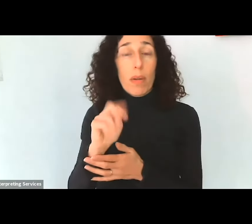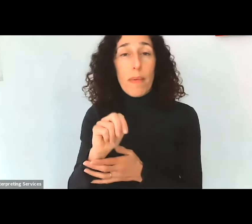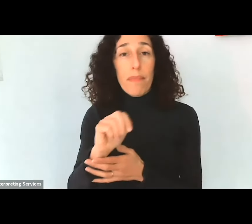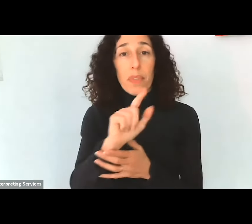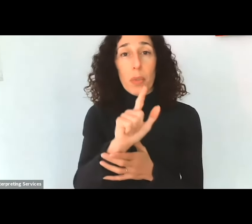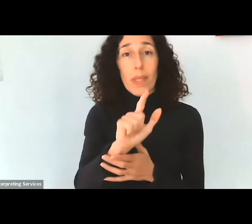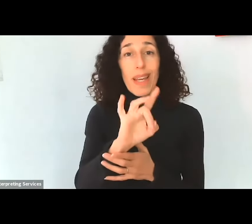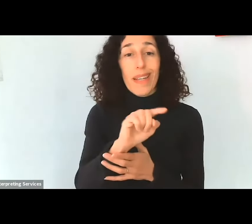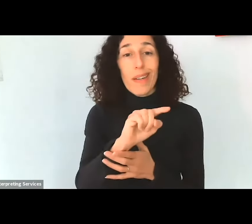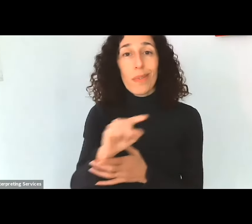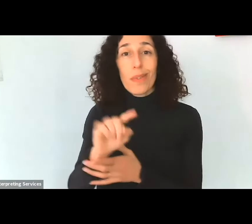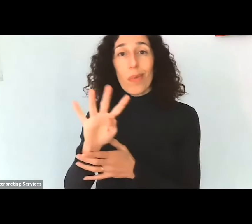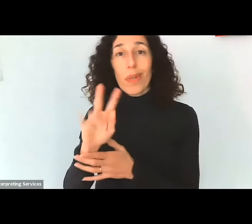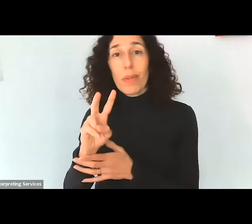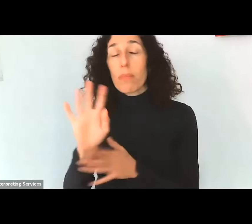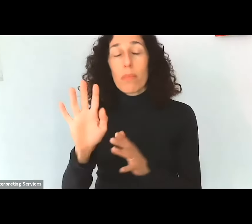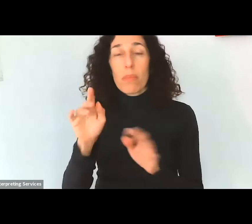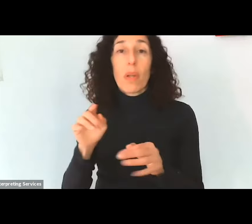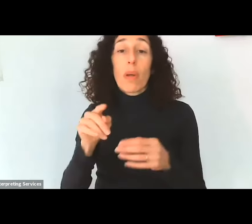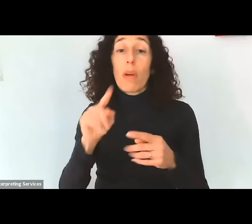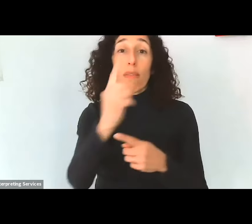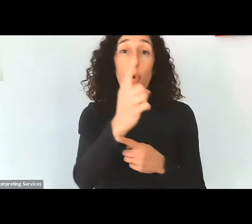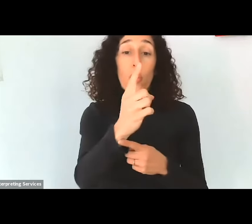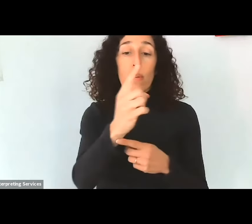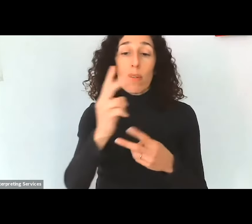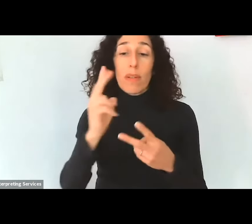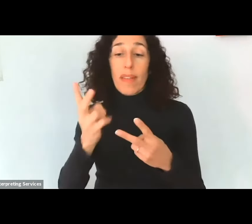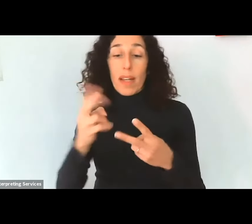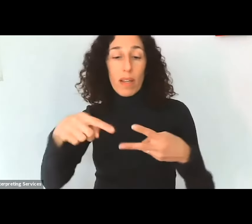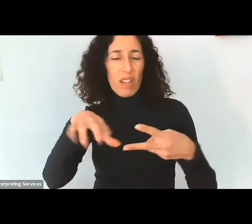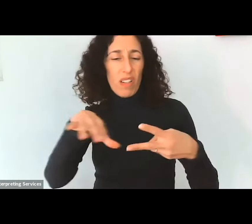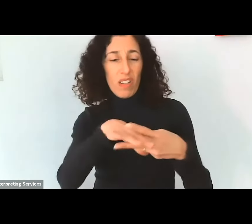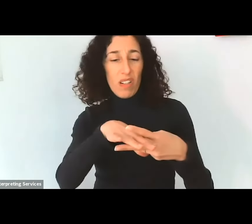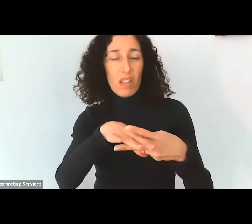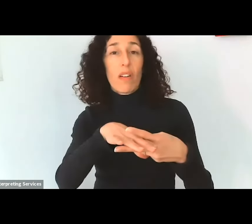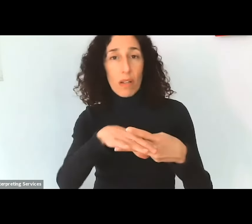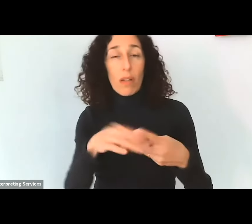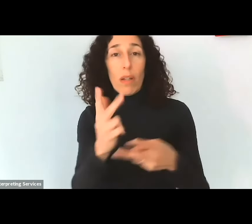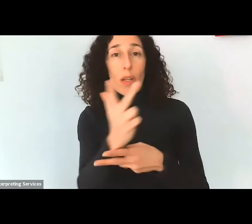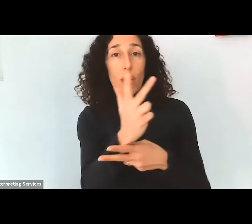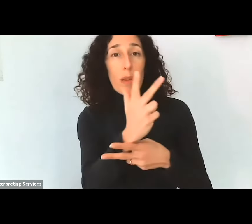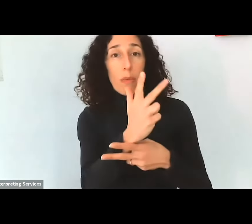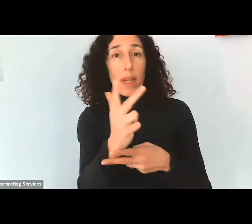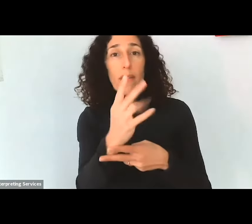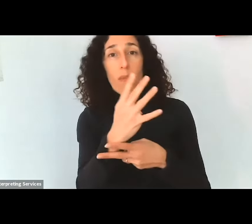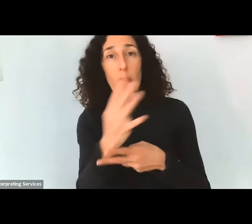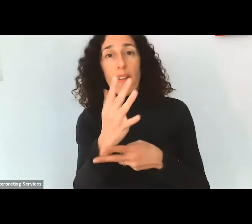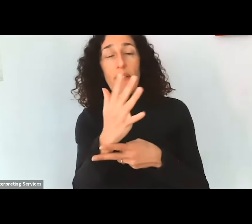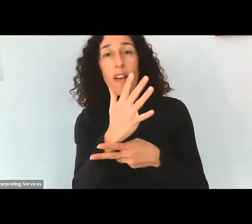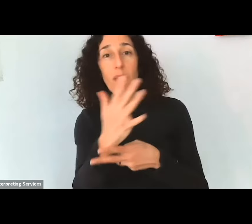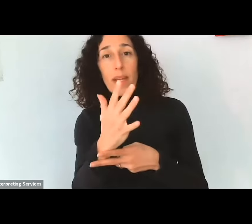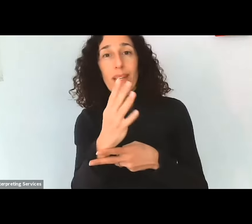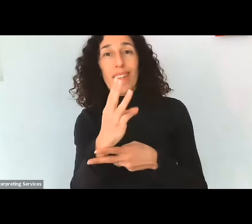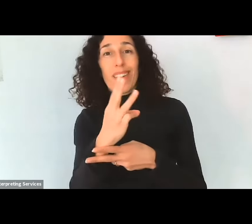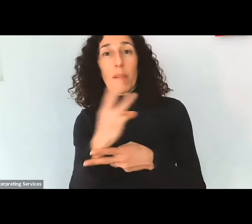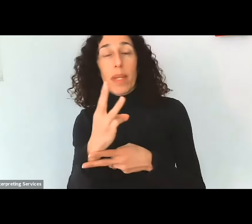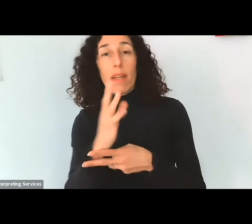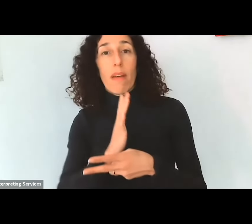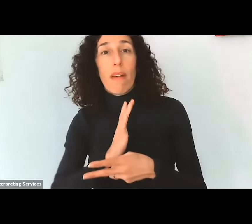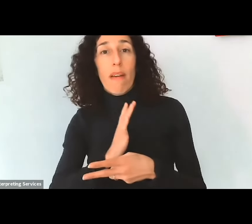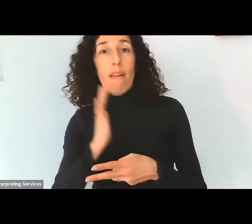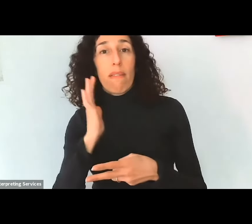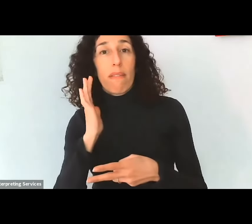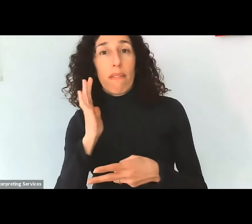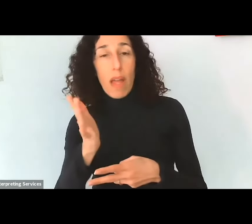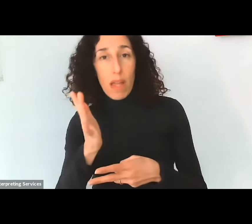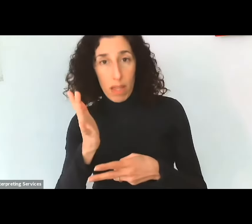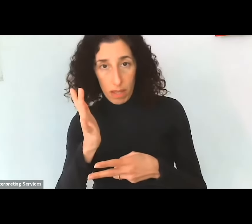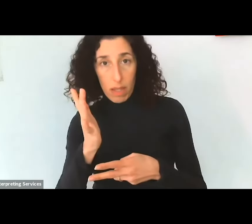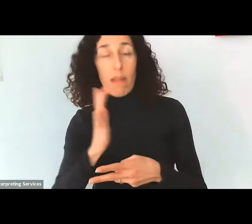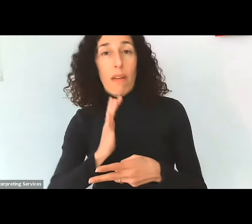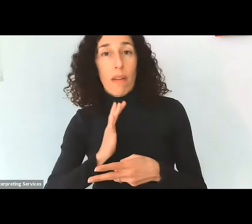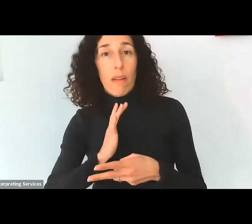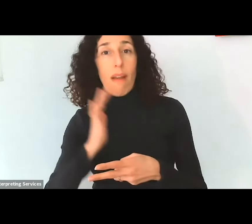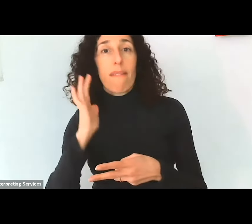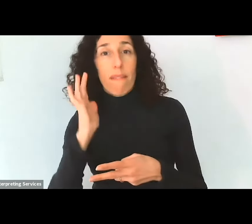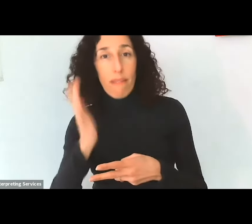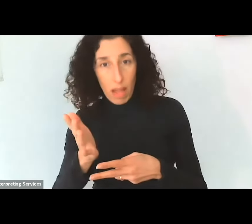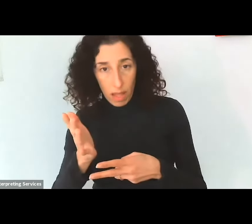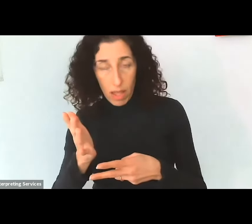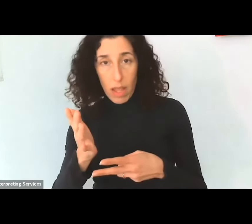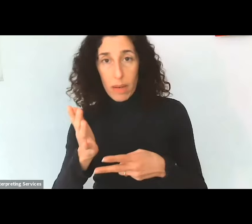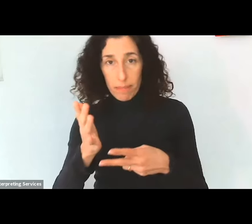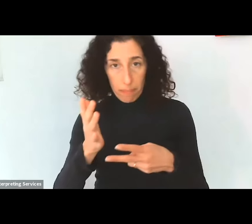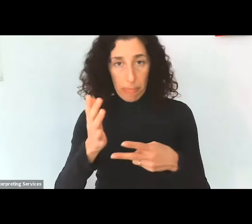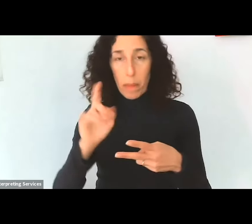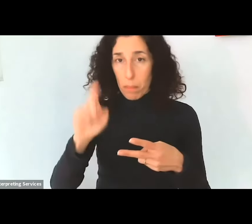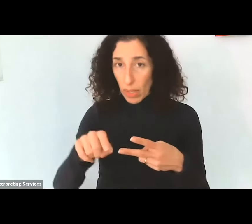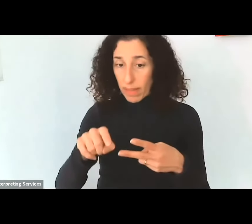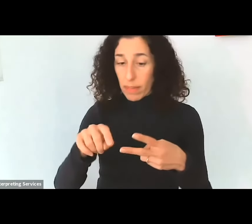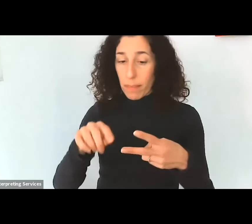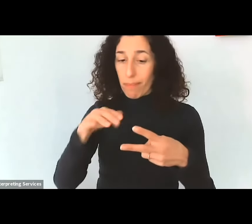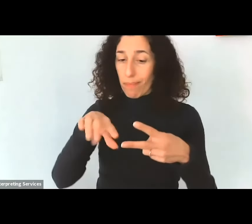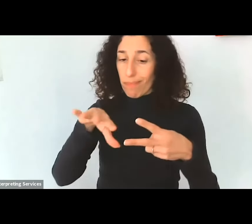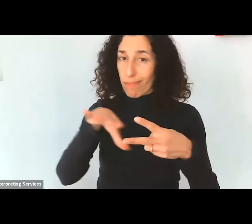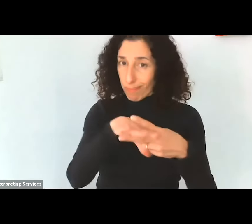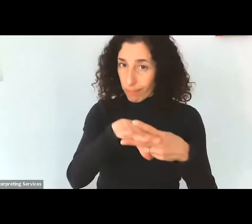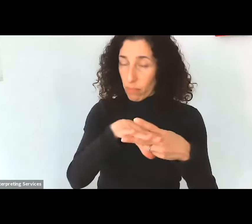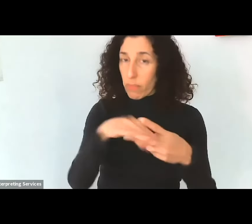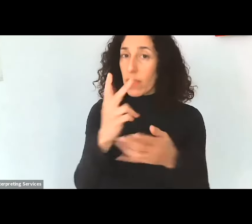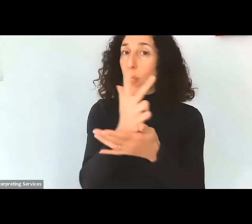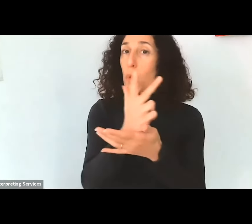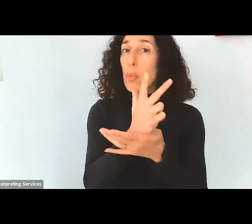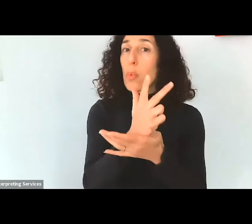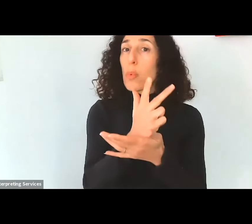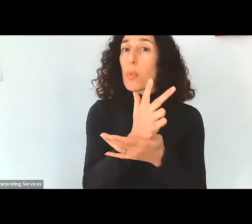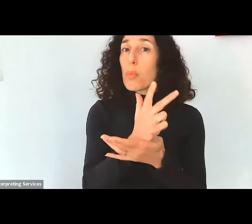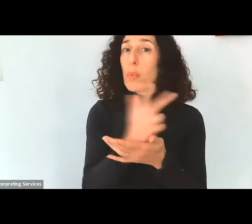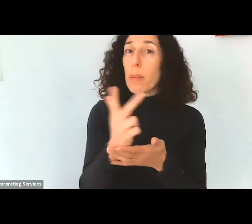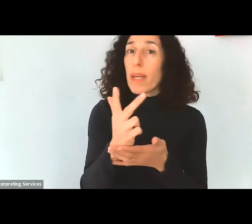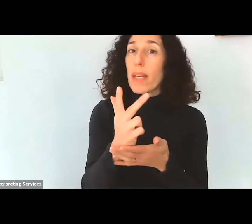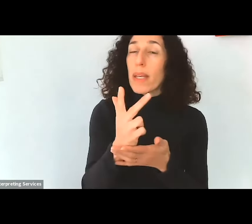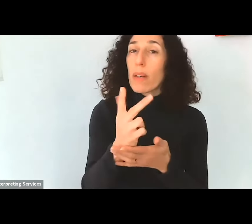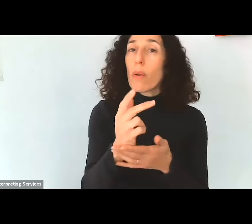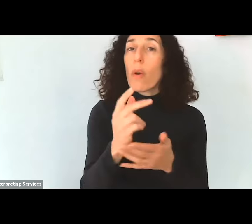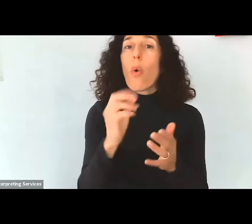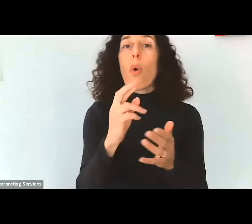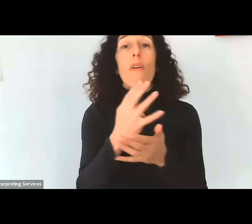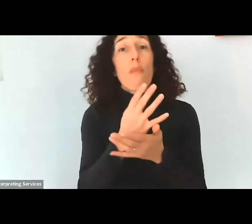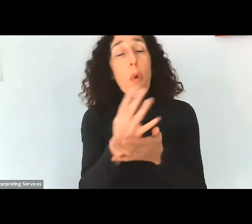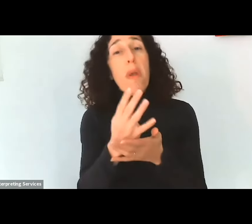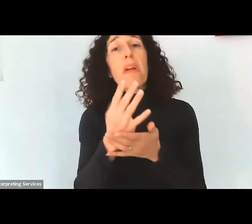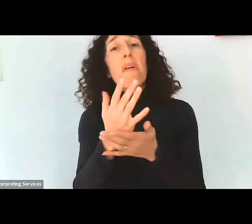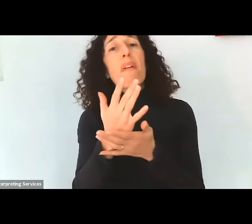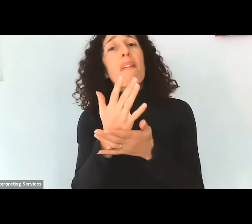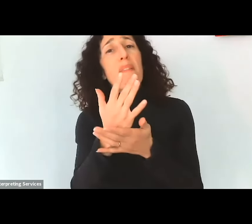And the interval between your first and second shot for Pfizer, it is between 21-42 days. So if for any reason you're not able to schedule your appointment exactly 21 days after, you have a 6-week window after your first shot to schedule your second shot. For Moderna it is 28-42 days after the first shot. So if there is a delay in scheduling your second shot, don't worry. You will still get the same results within the 6-week window.